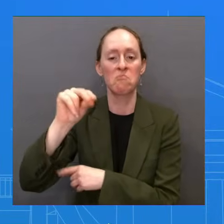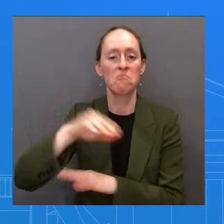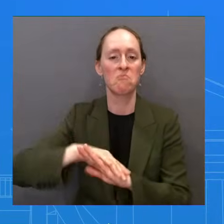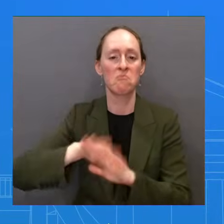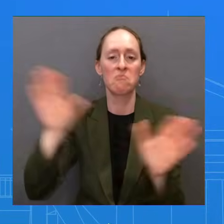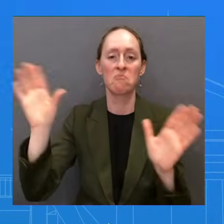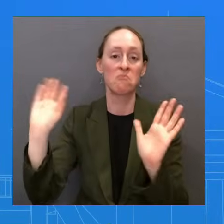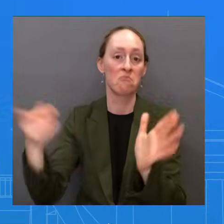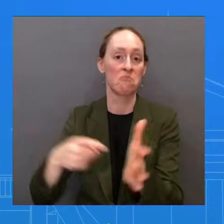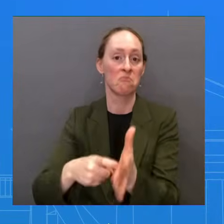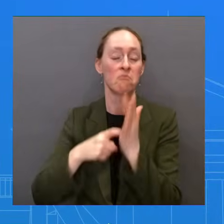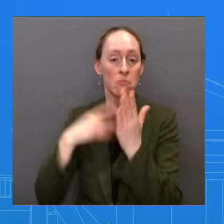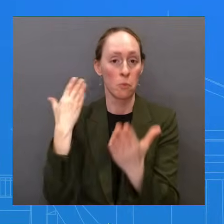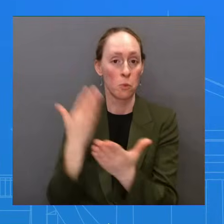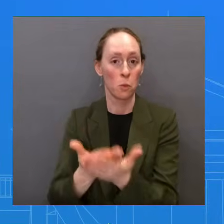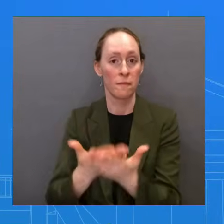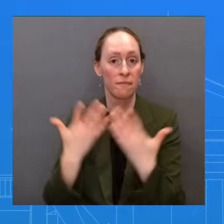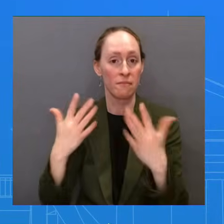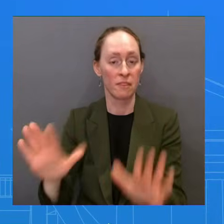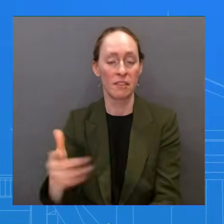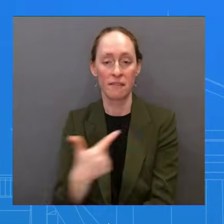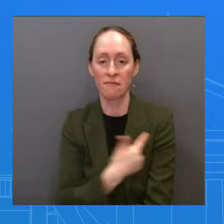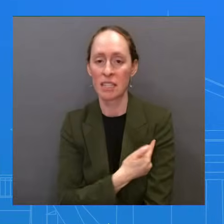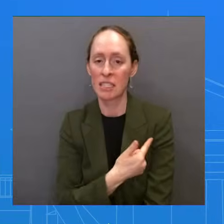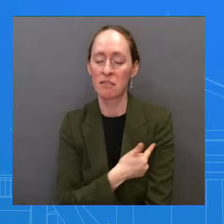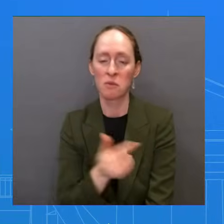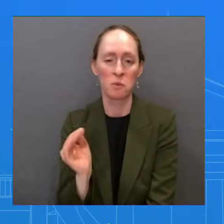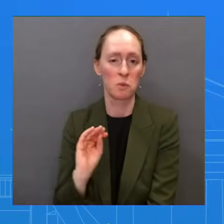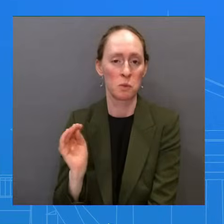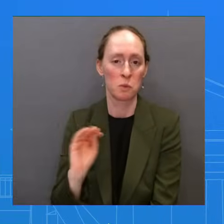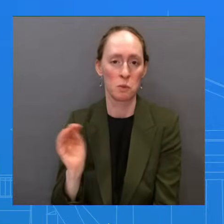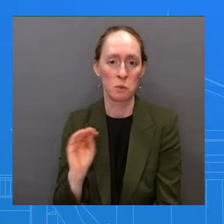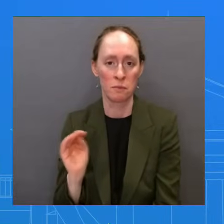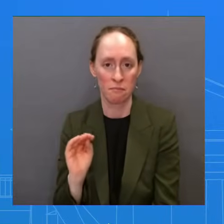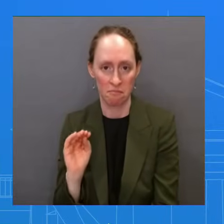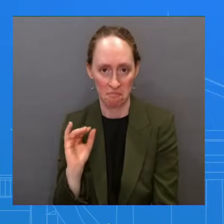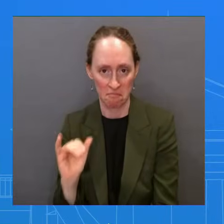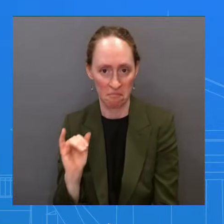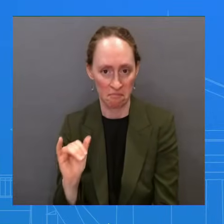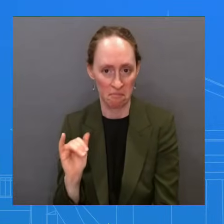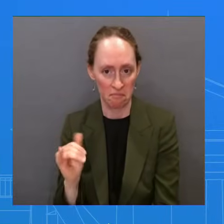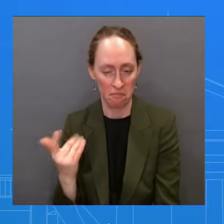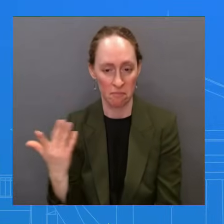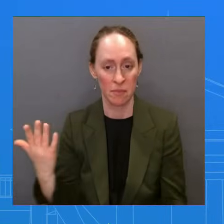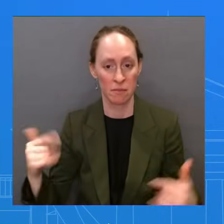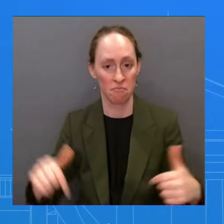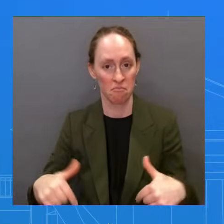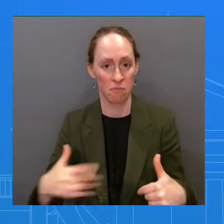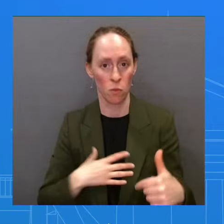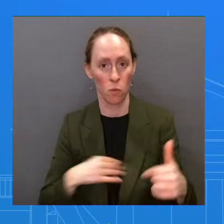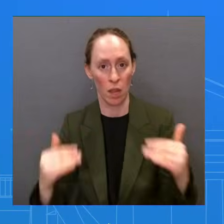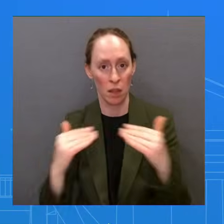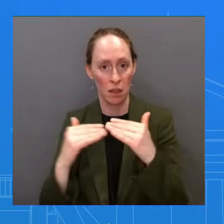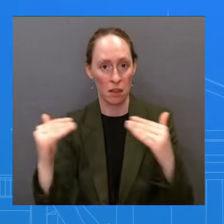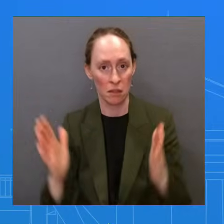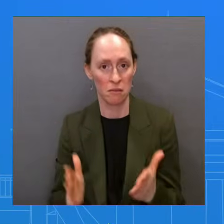here in the White House? Is there any change that might, especially for staff who interact with the President, as it relates to those rules? Ms. Jean-Pierre: So, as we said yesterday